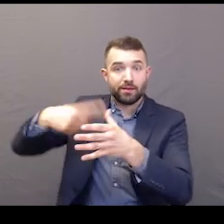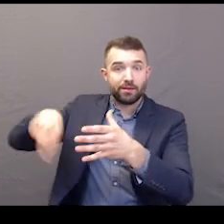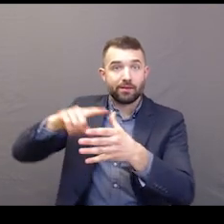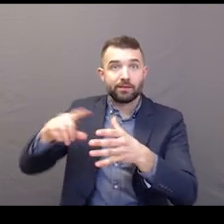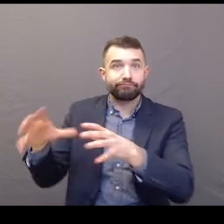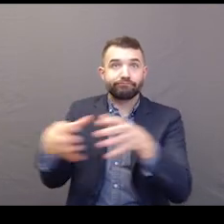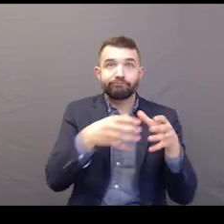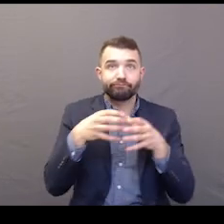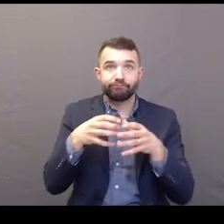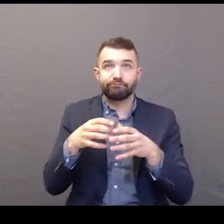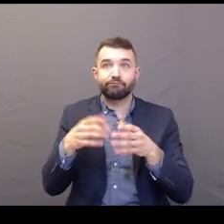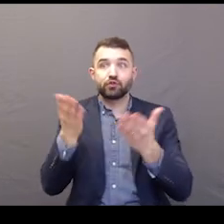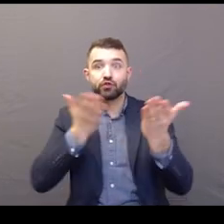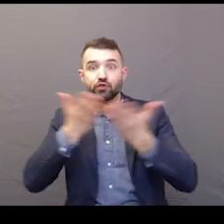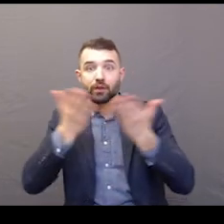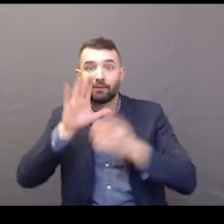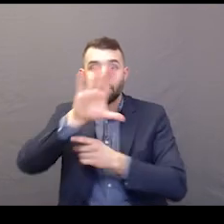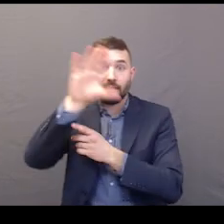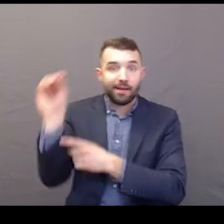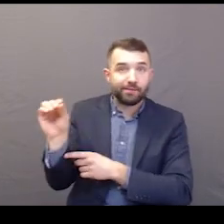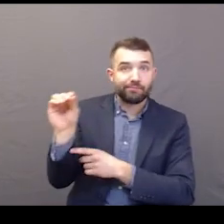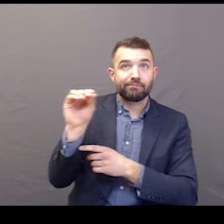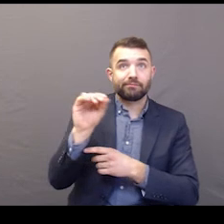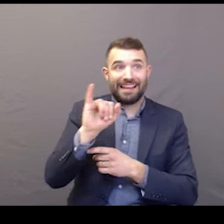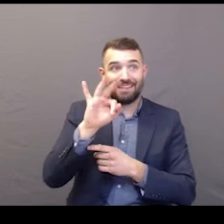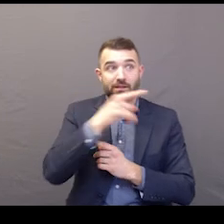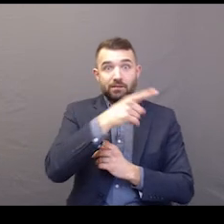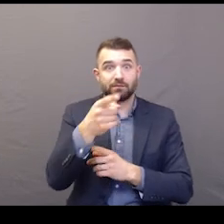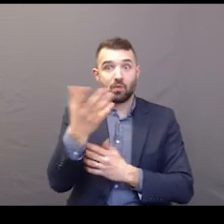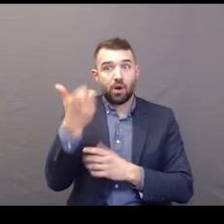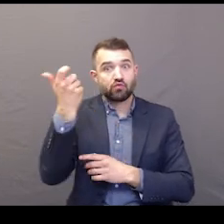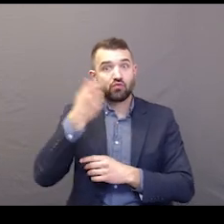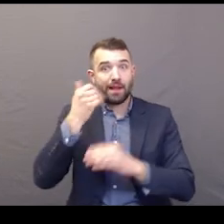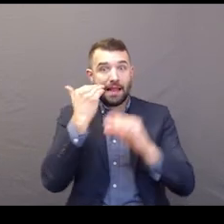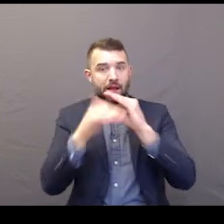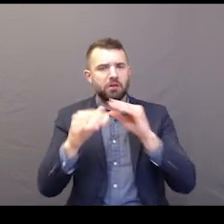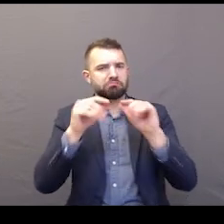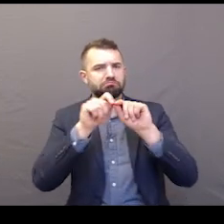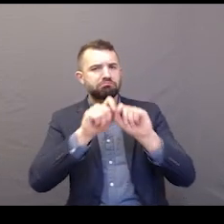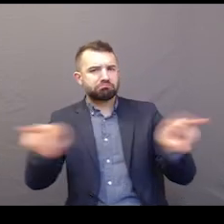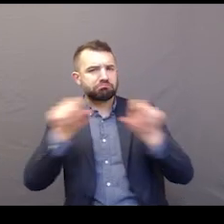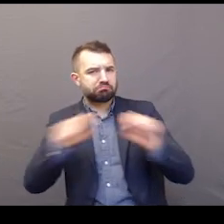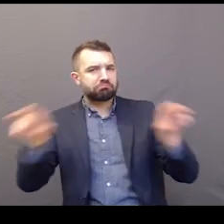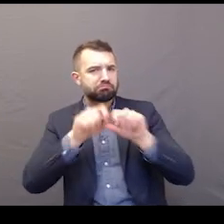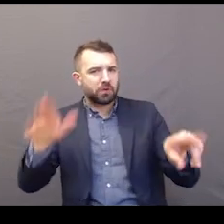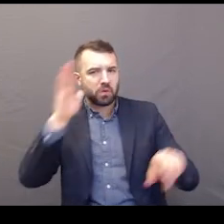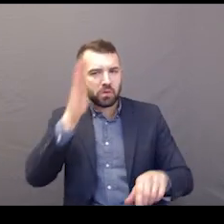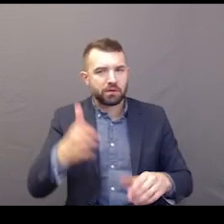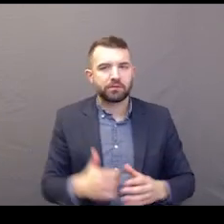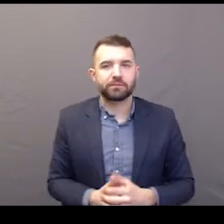If you are subscribed to our project email updates list, you will receive notice when the Checklist and determination are available.